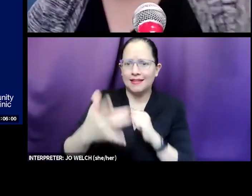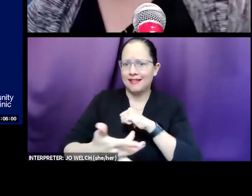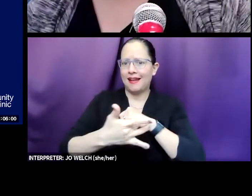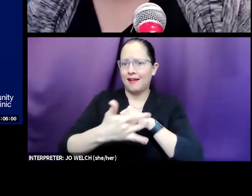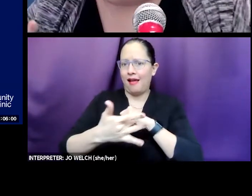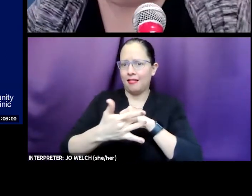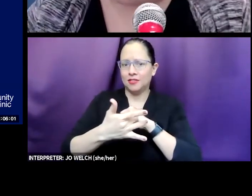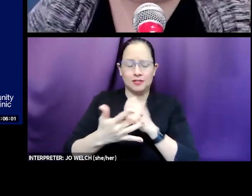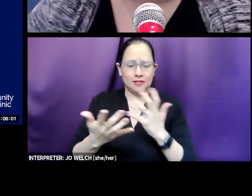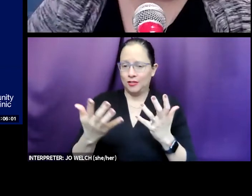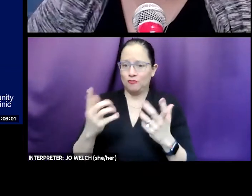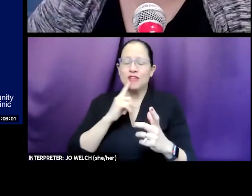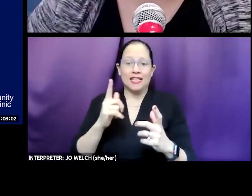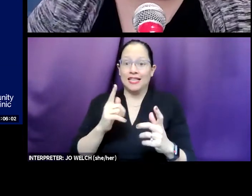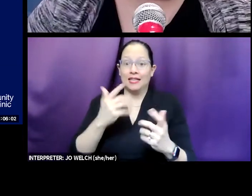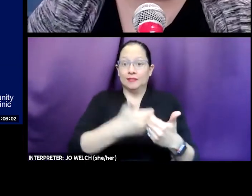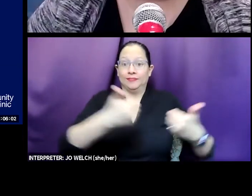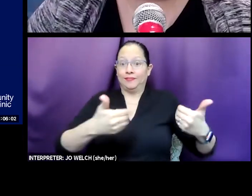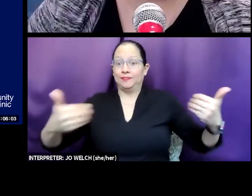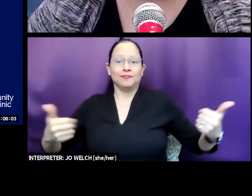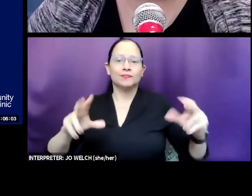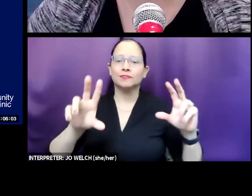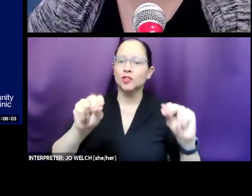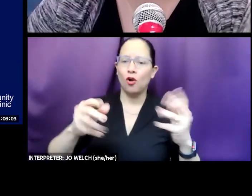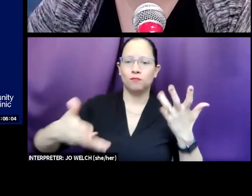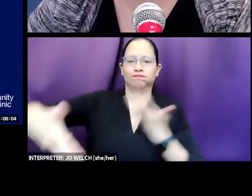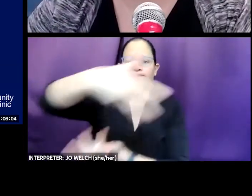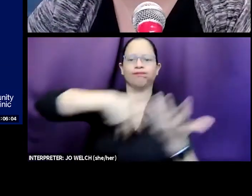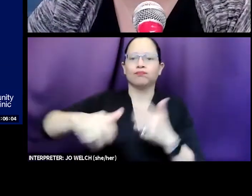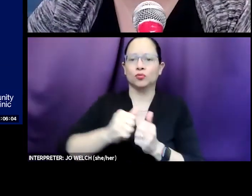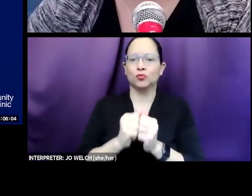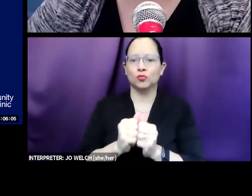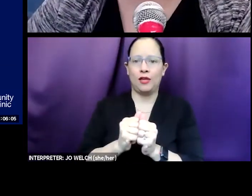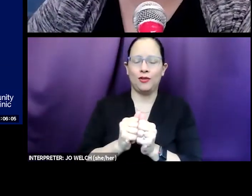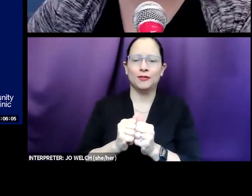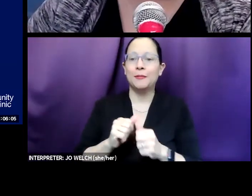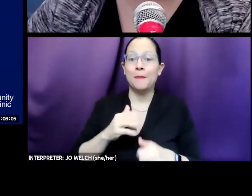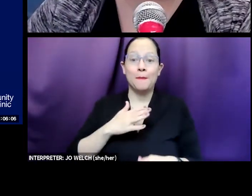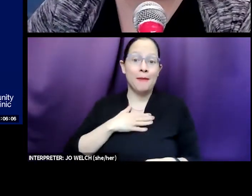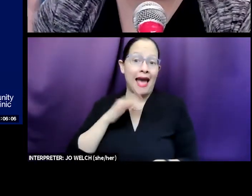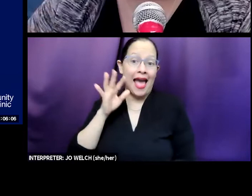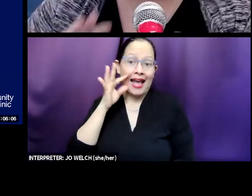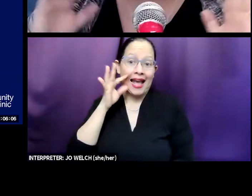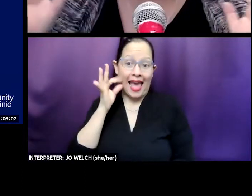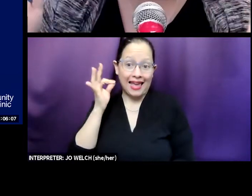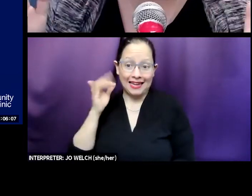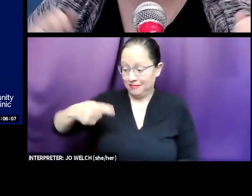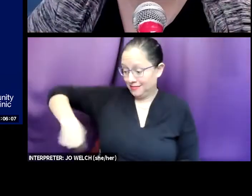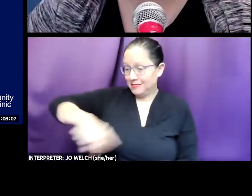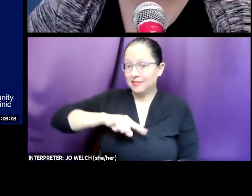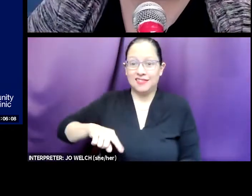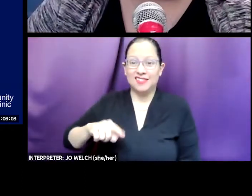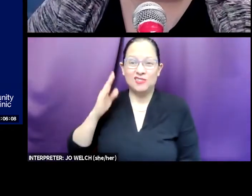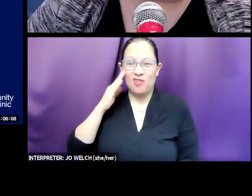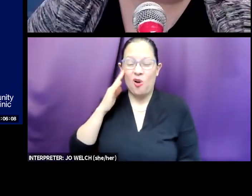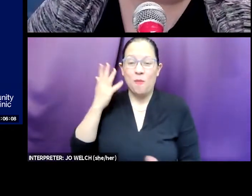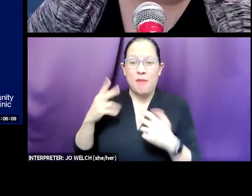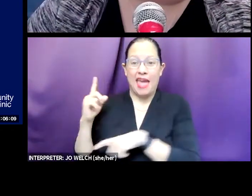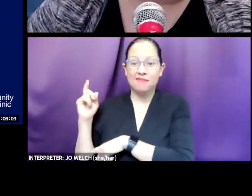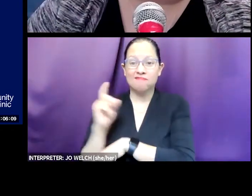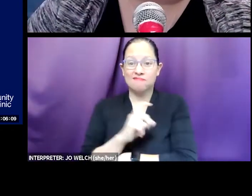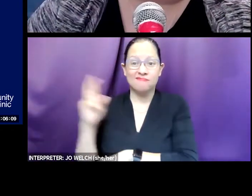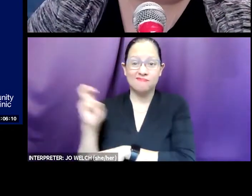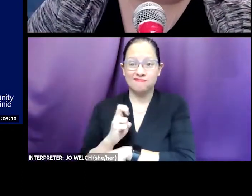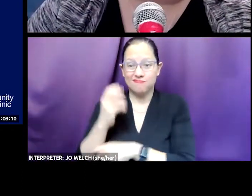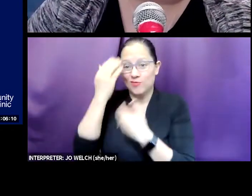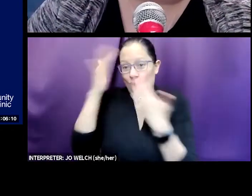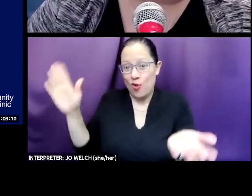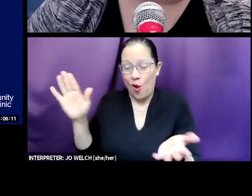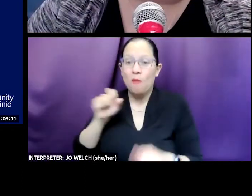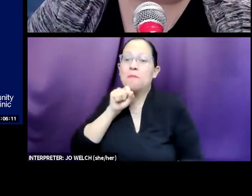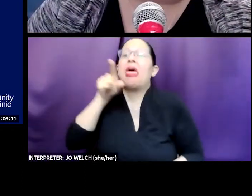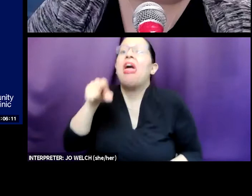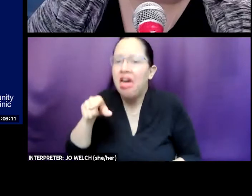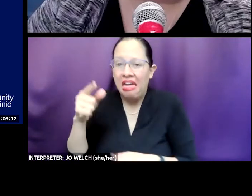It's all intertwined, big, big messy hairball as my cat who may bust in the room at any moment would like us to, to know about.